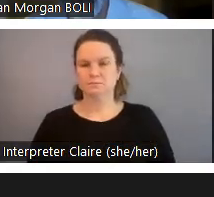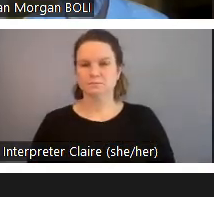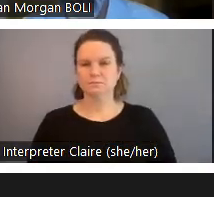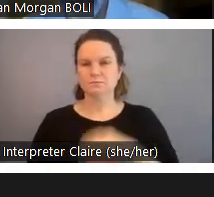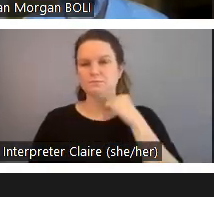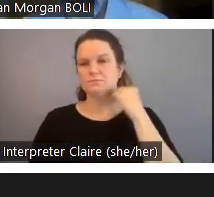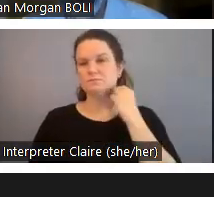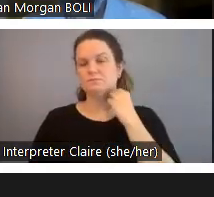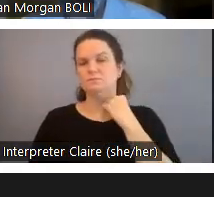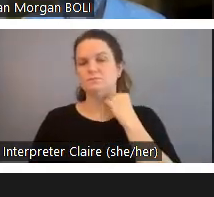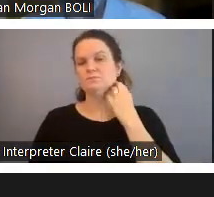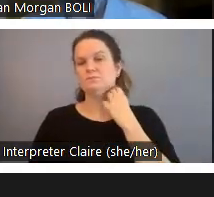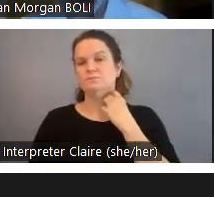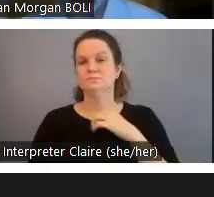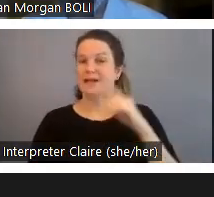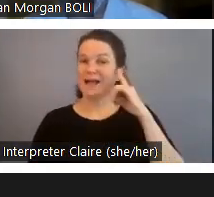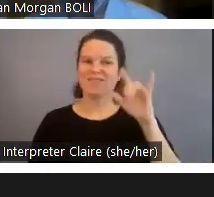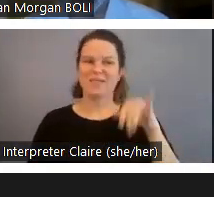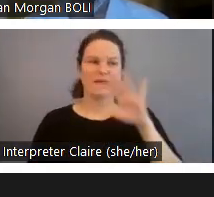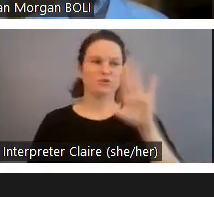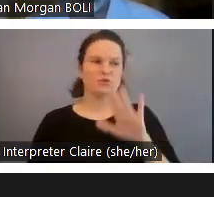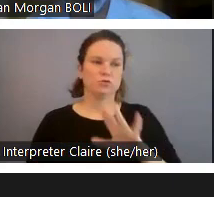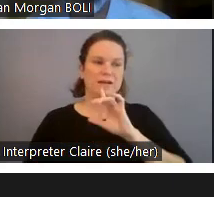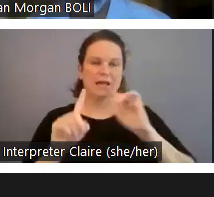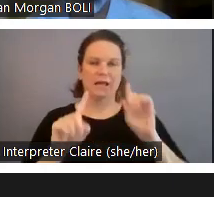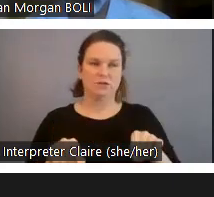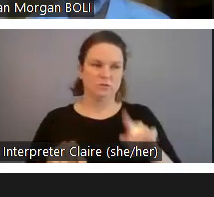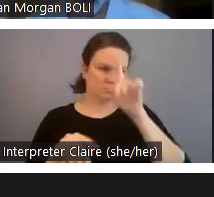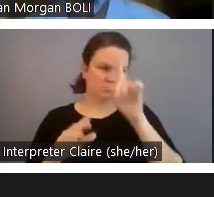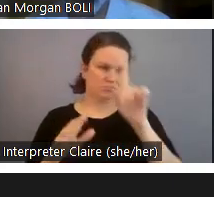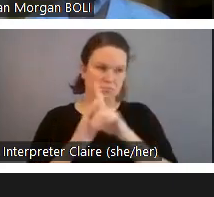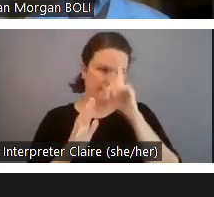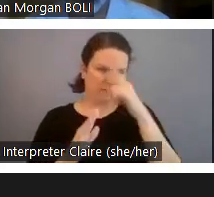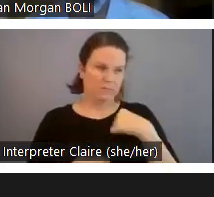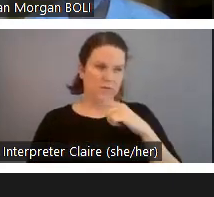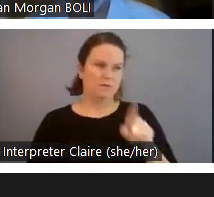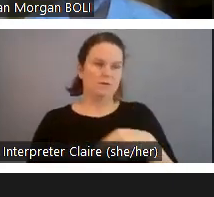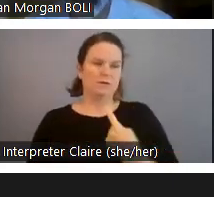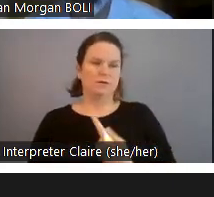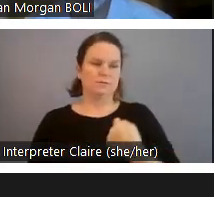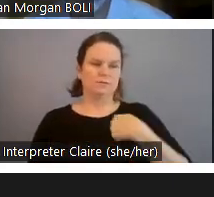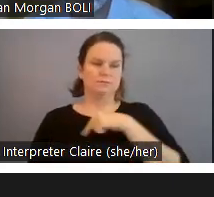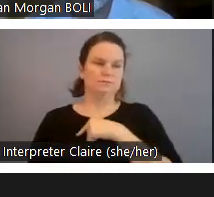Emily, I think that's a great answer. I, the only thing that comes to mind for me